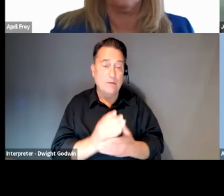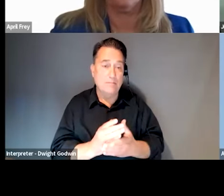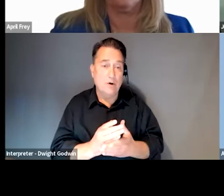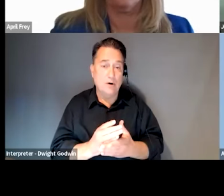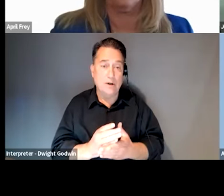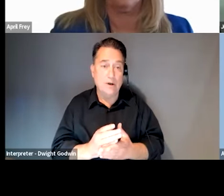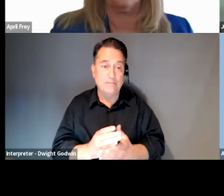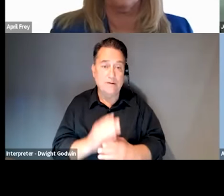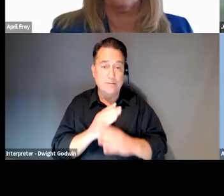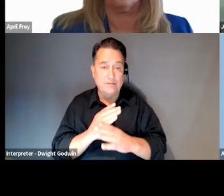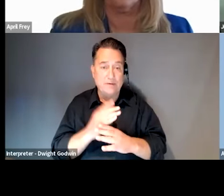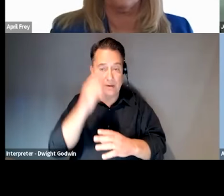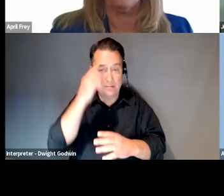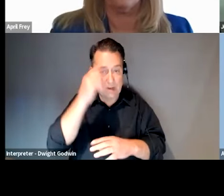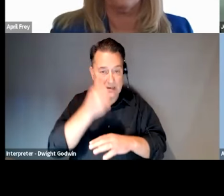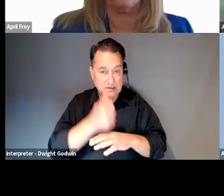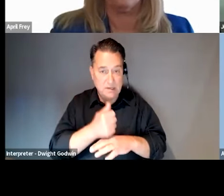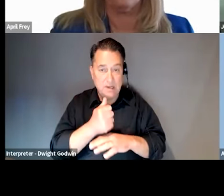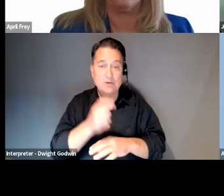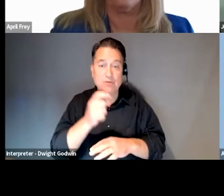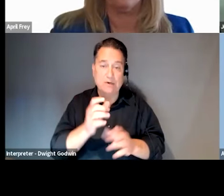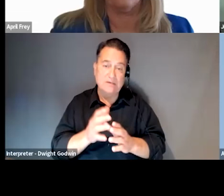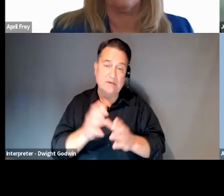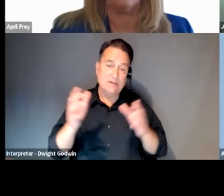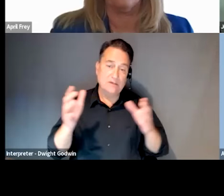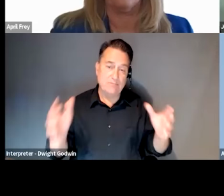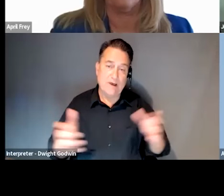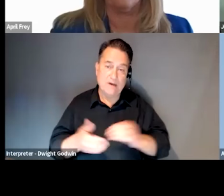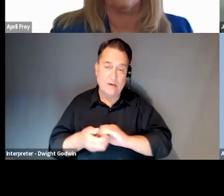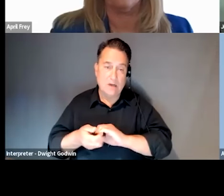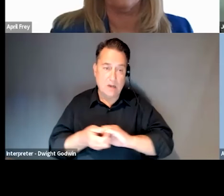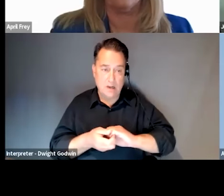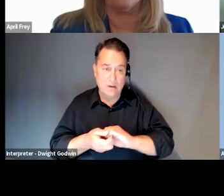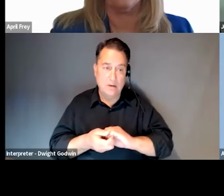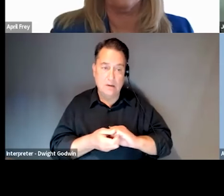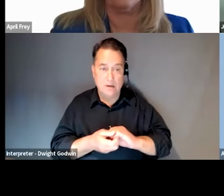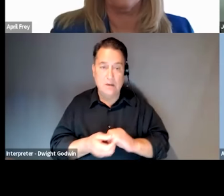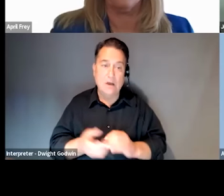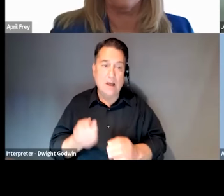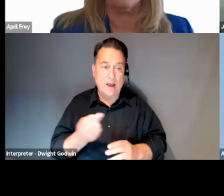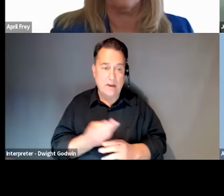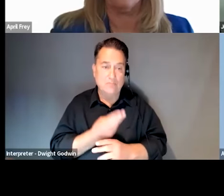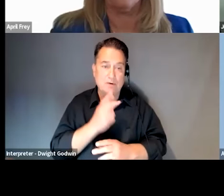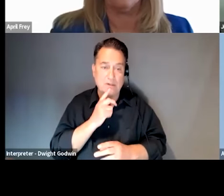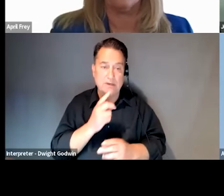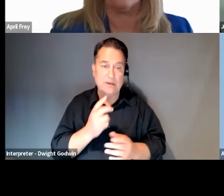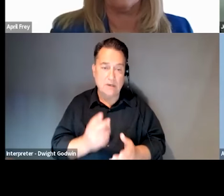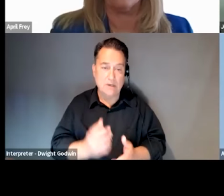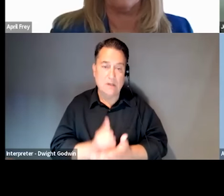you must expand your collaborative partnerships and advocate for the use of Title IV-E funding to keep children with their parents.